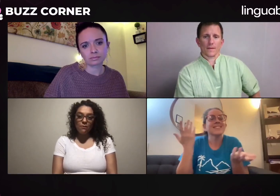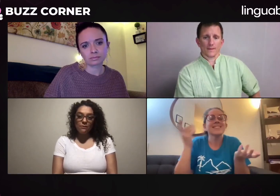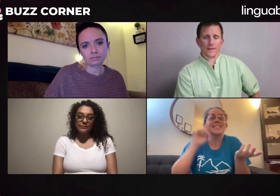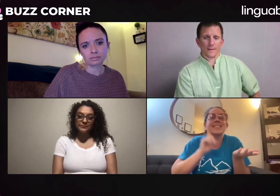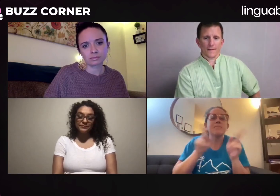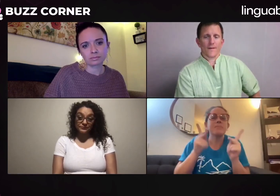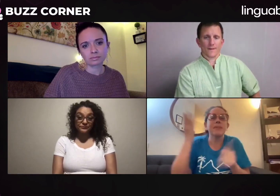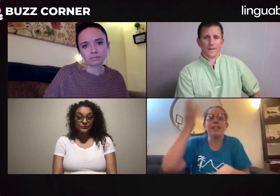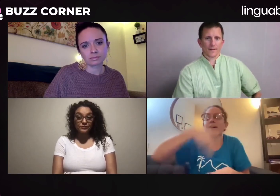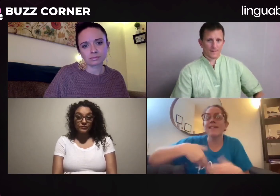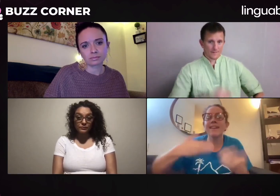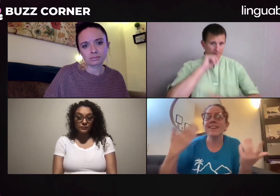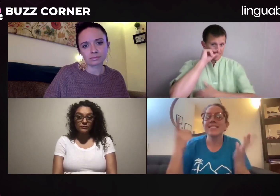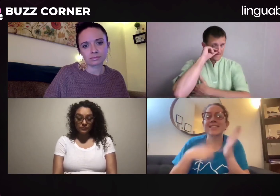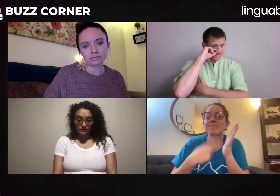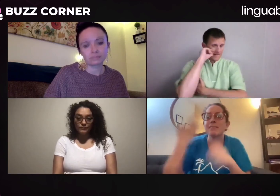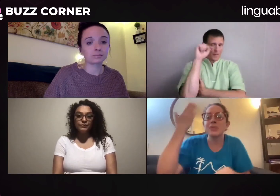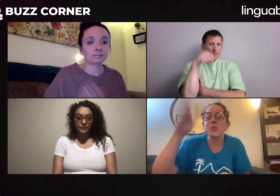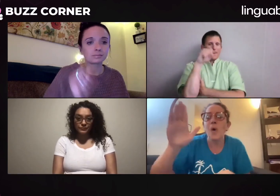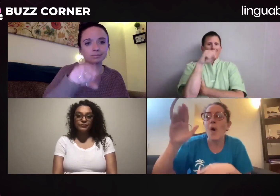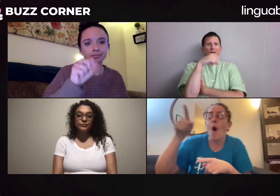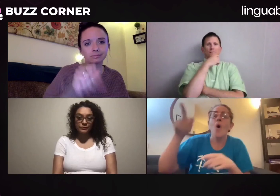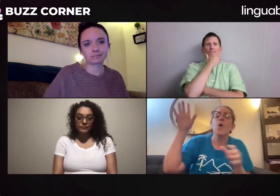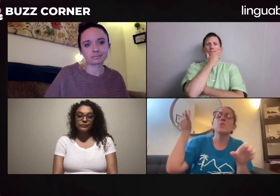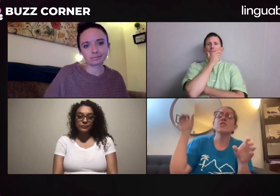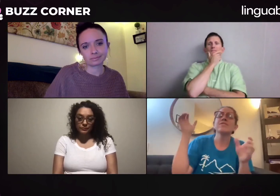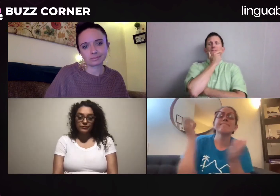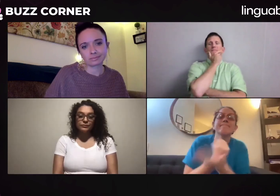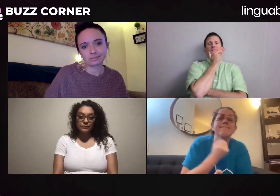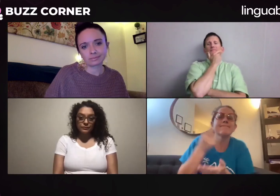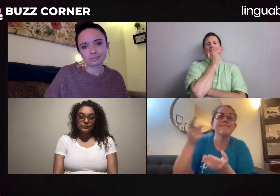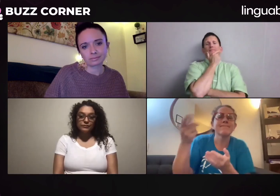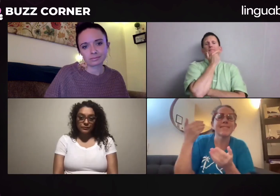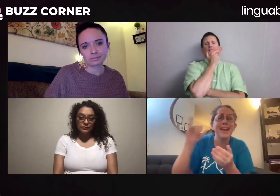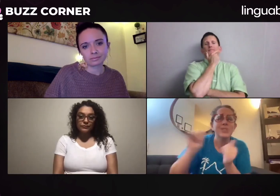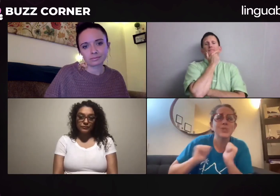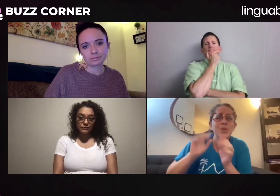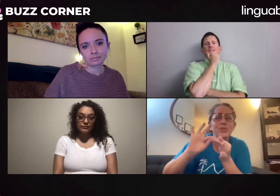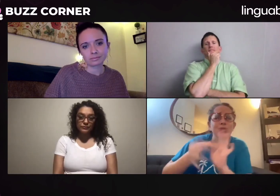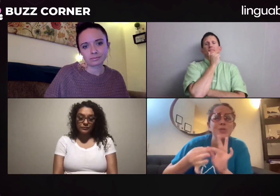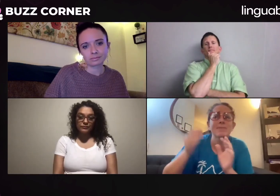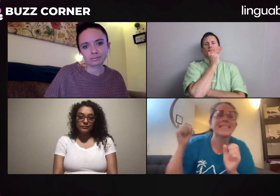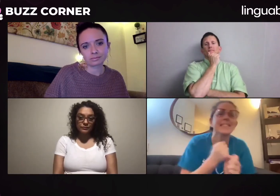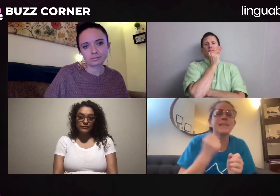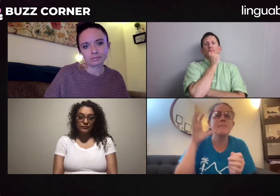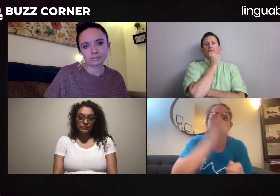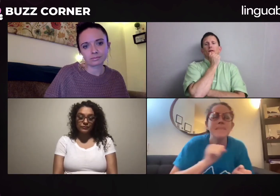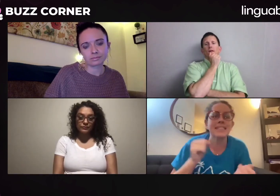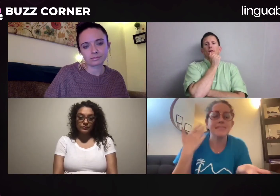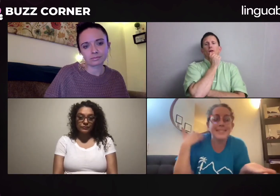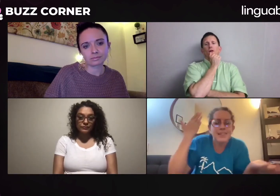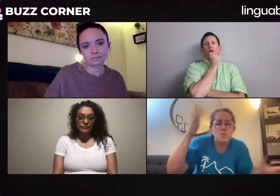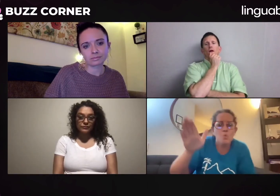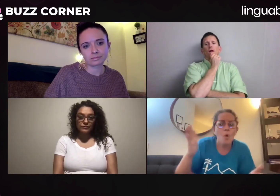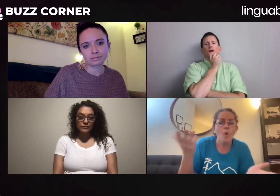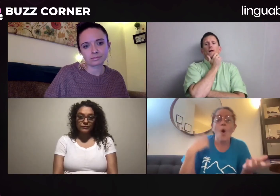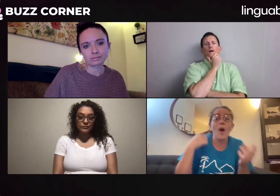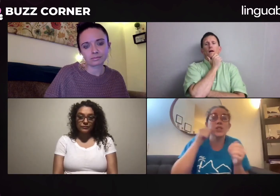Right? And if they're not sharing it, it's very easy for definite visuals to perhaps miss out on that advertisement because they're not directly in the loop.